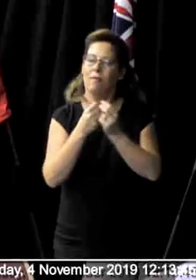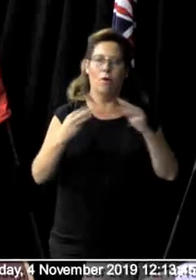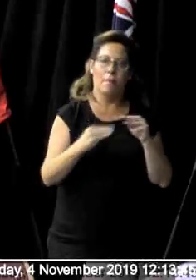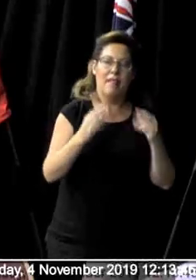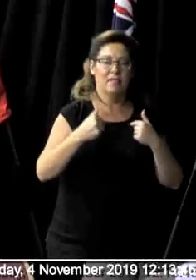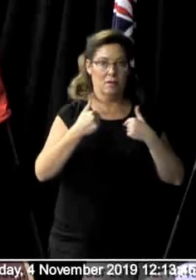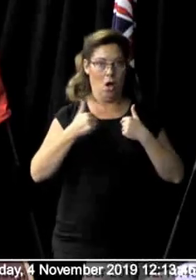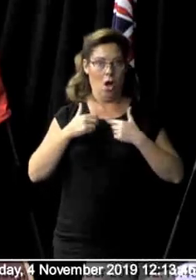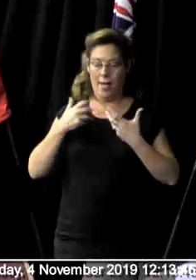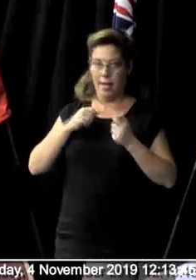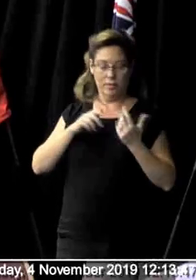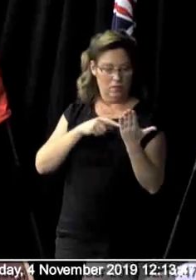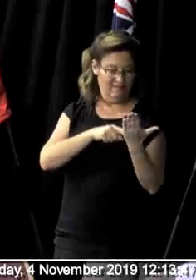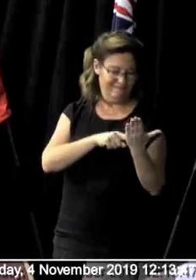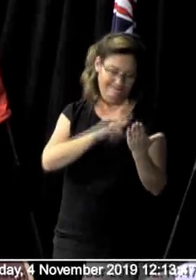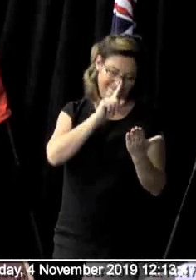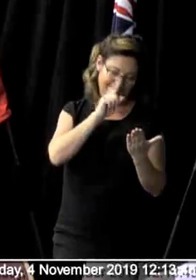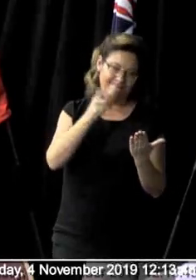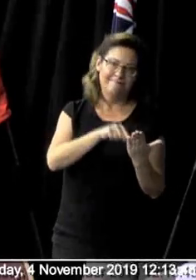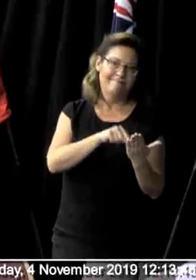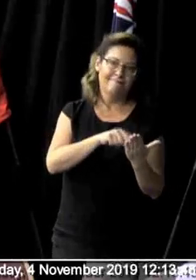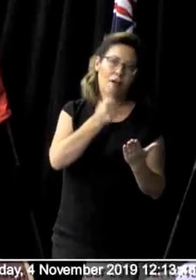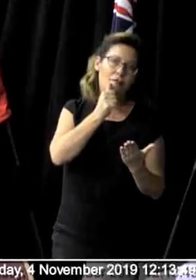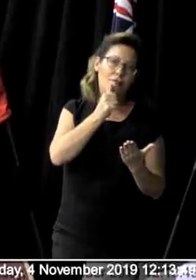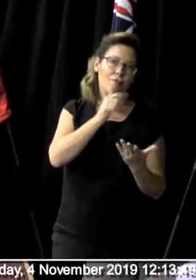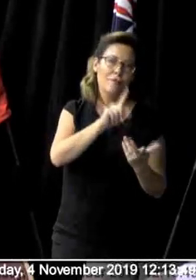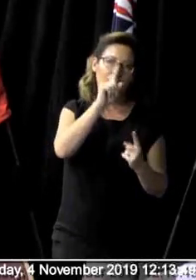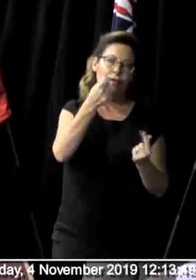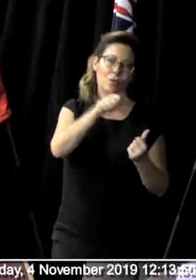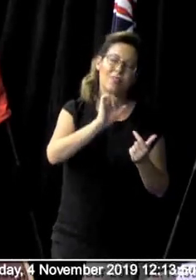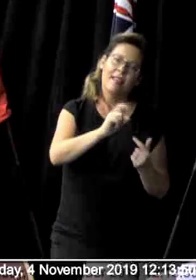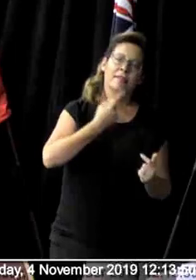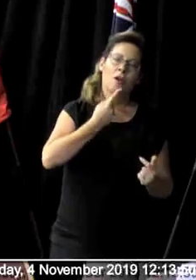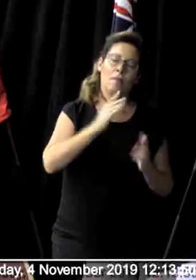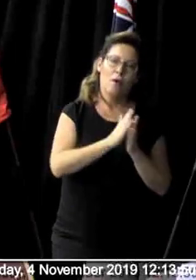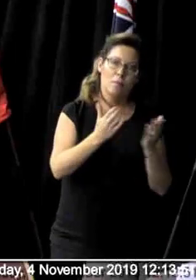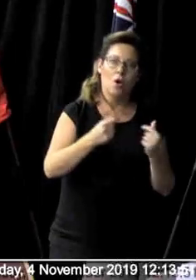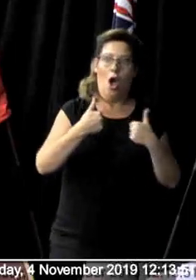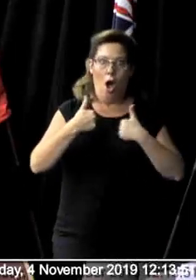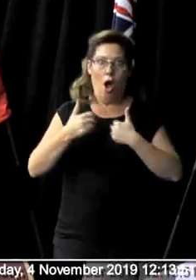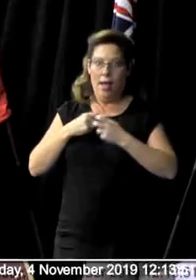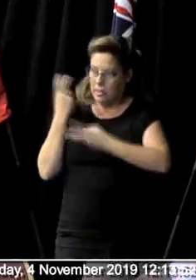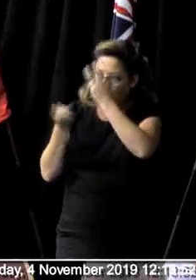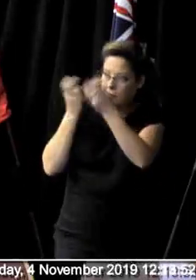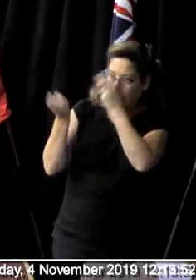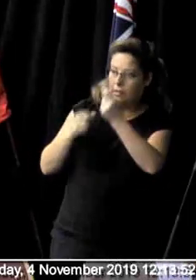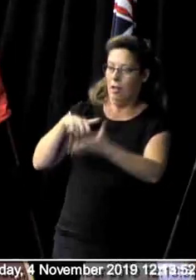So just a different – a different type of book. So these are all things you needed to fund out of your own expenses? Absolutely. DR MELLIFONT: OK.